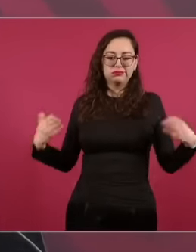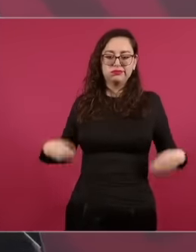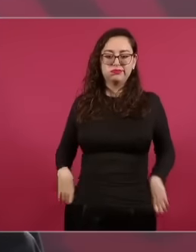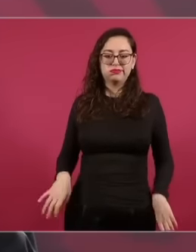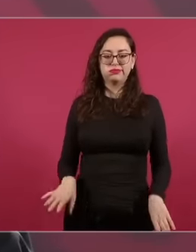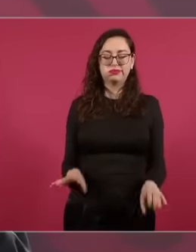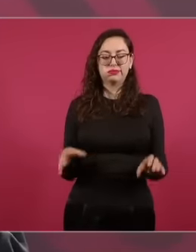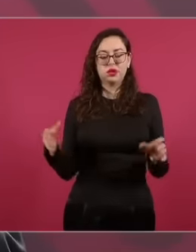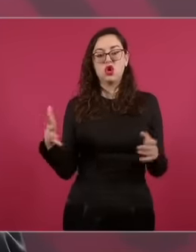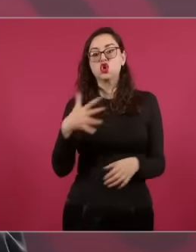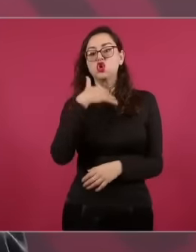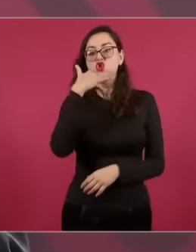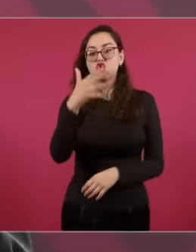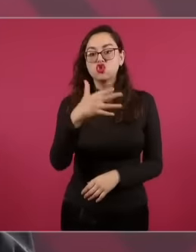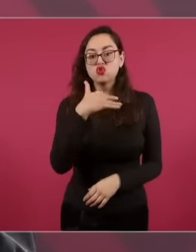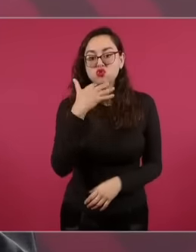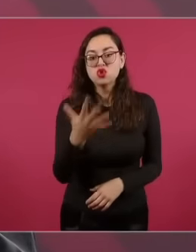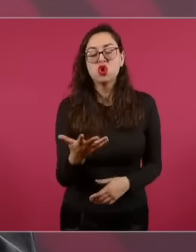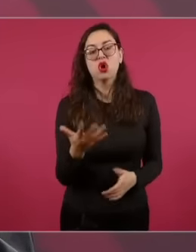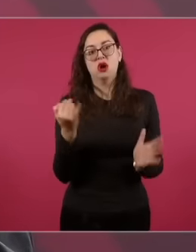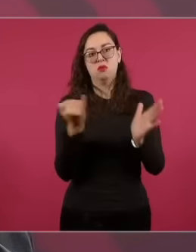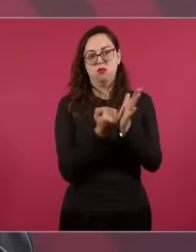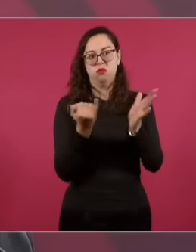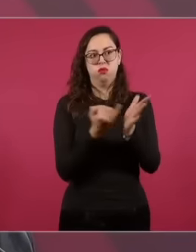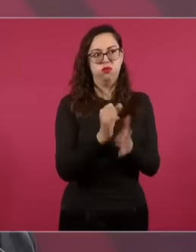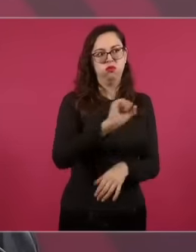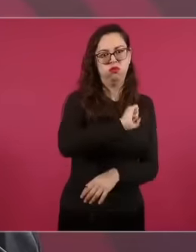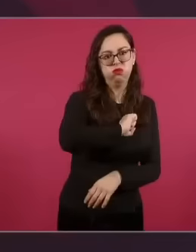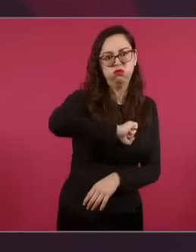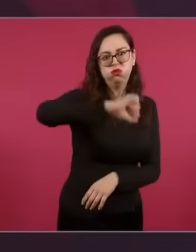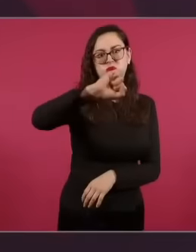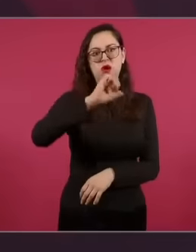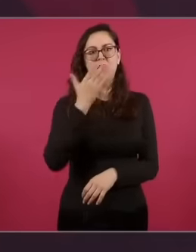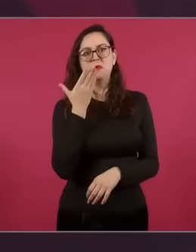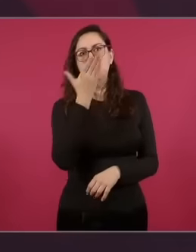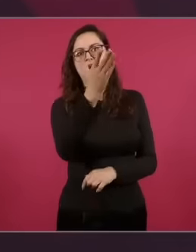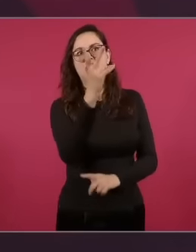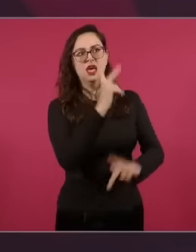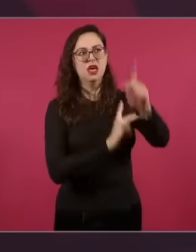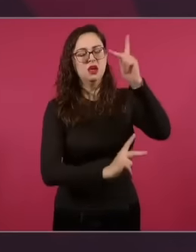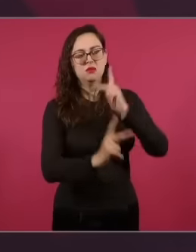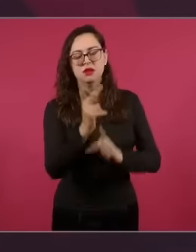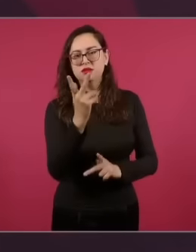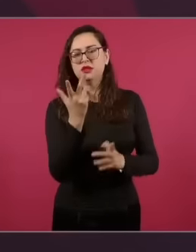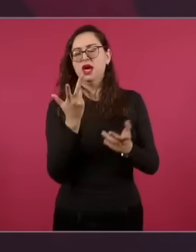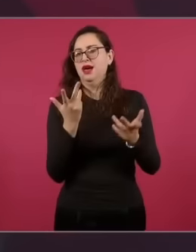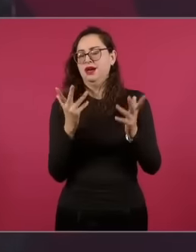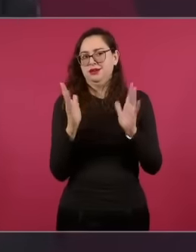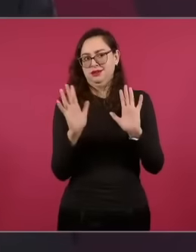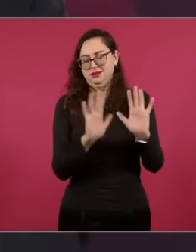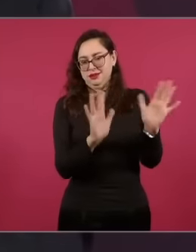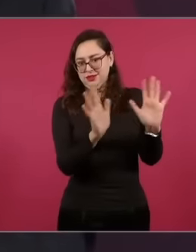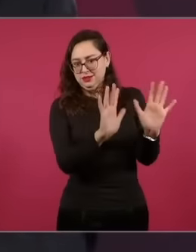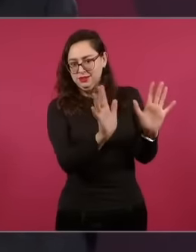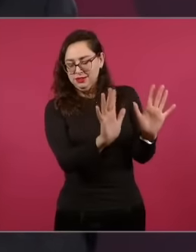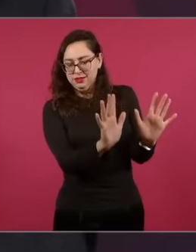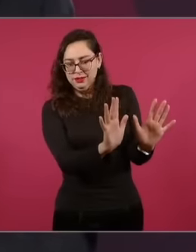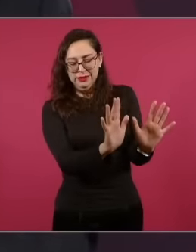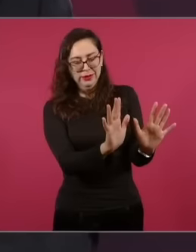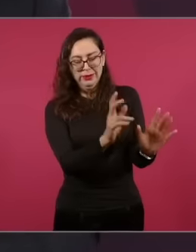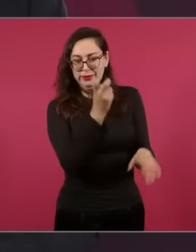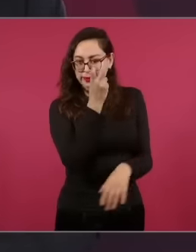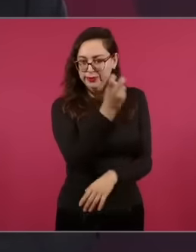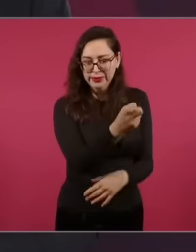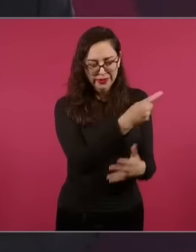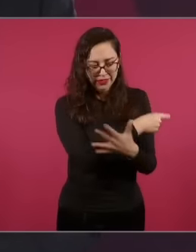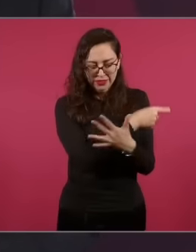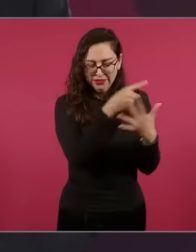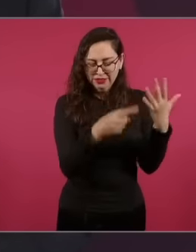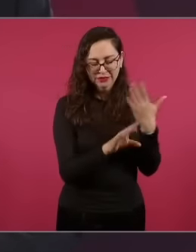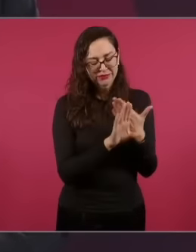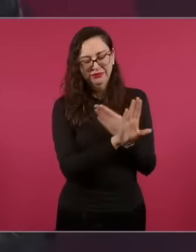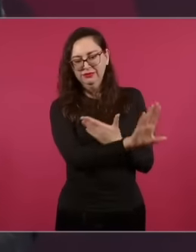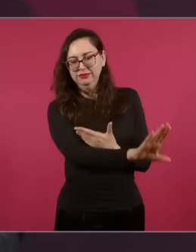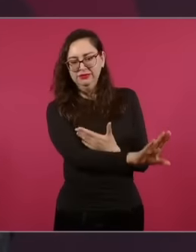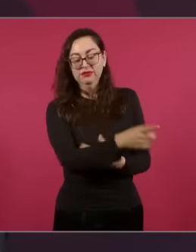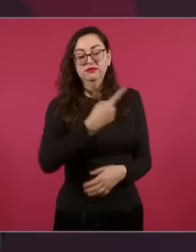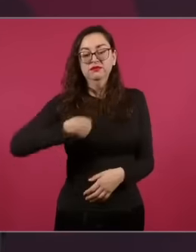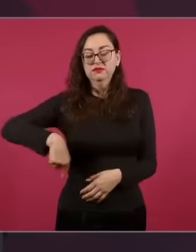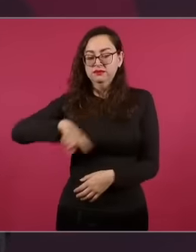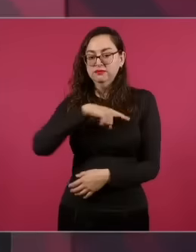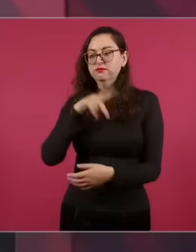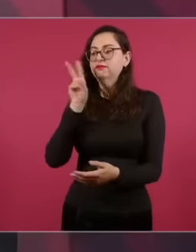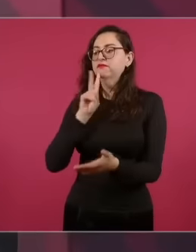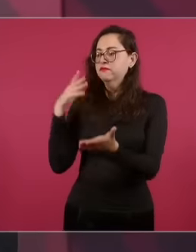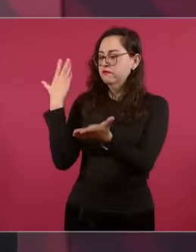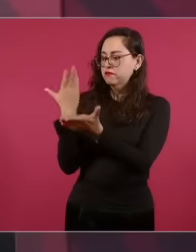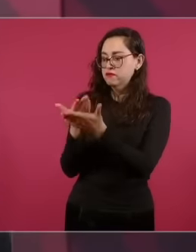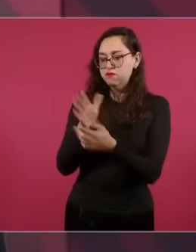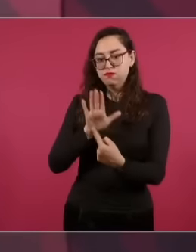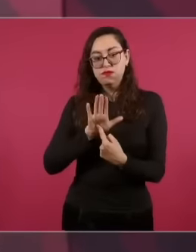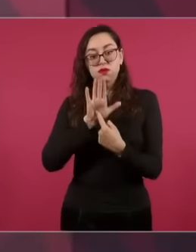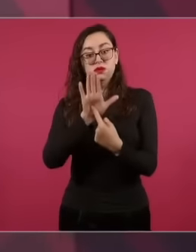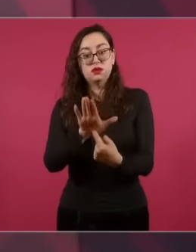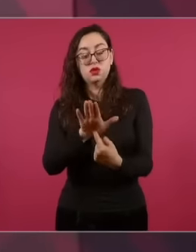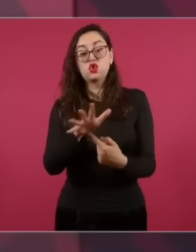contract debt. Our model has shown that without corruption and with republican austerity,